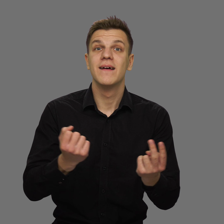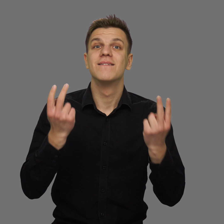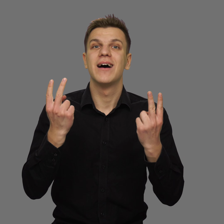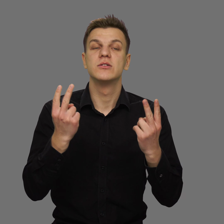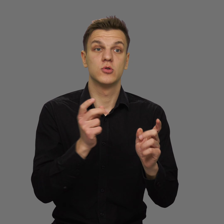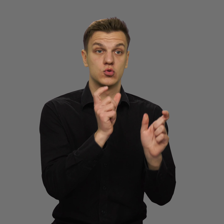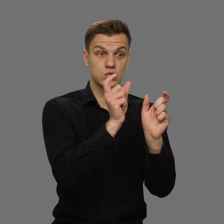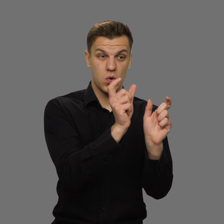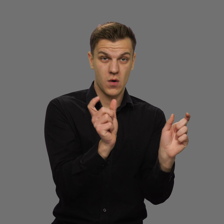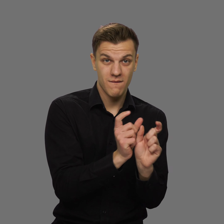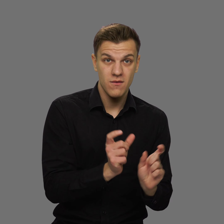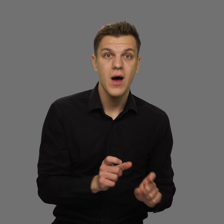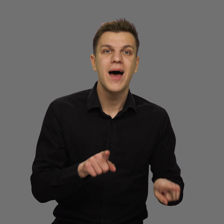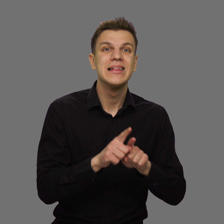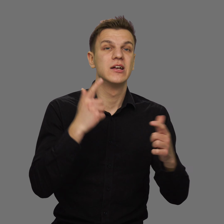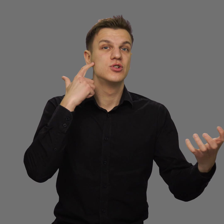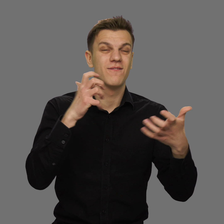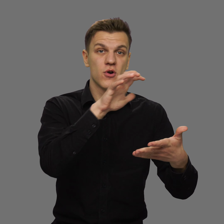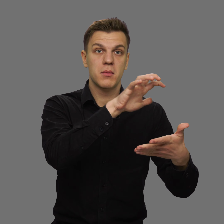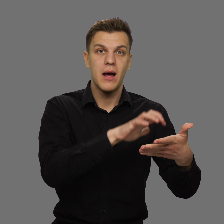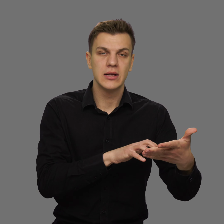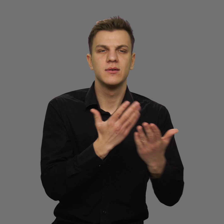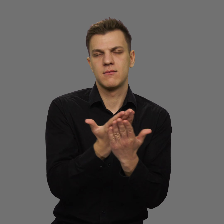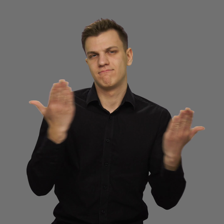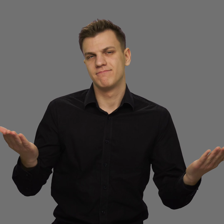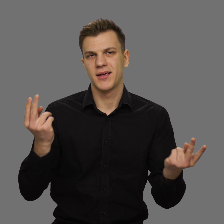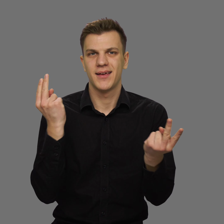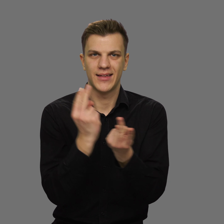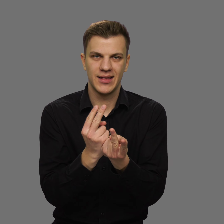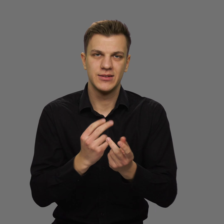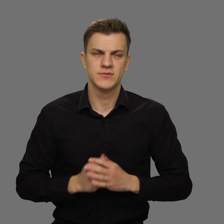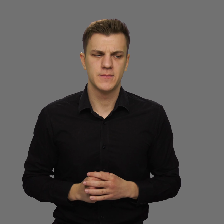it is enough that they are identical.